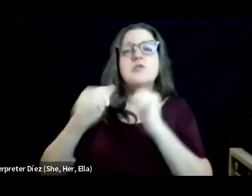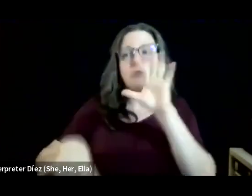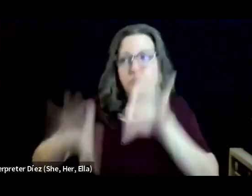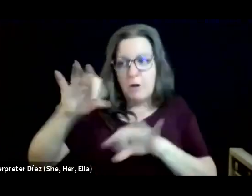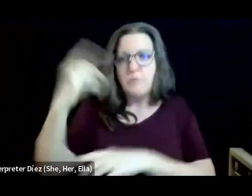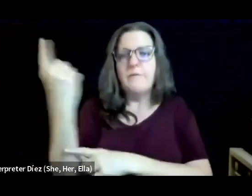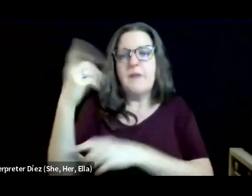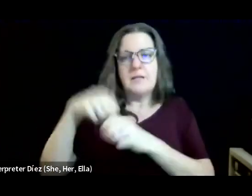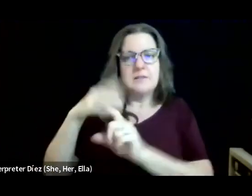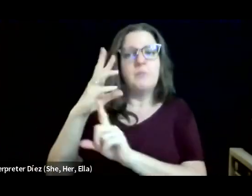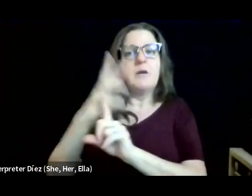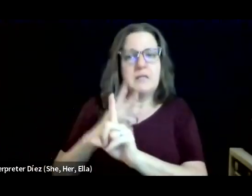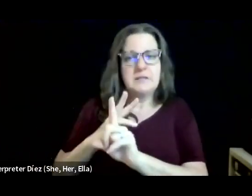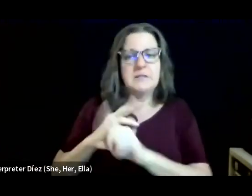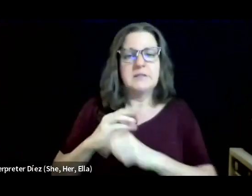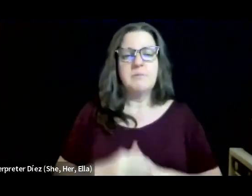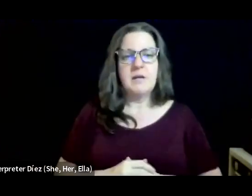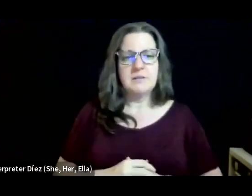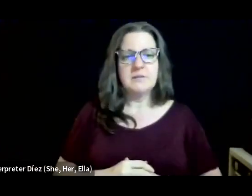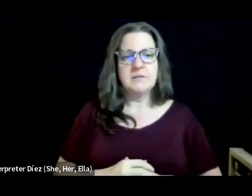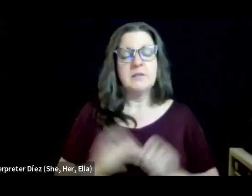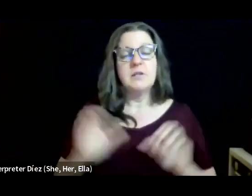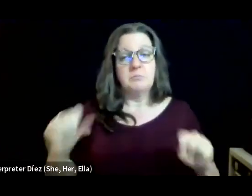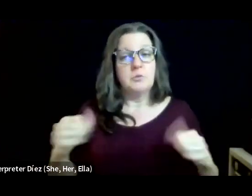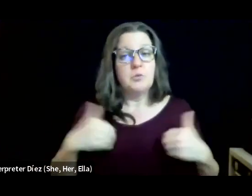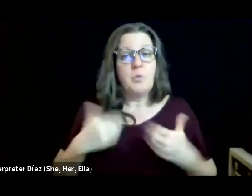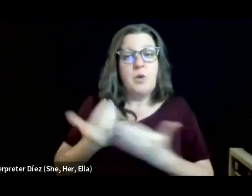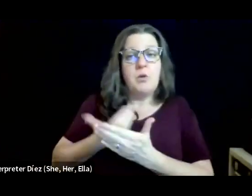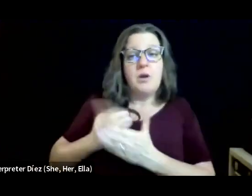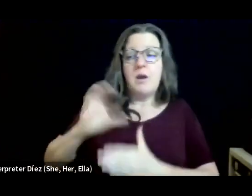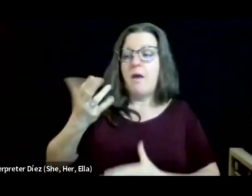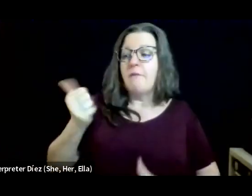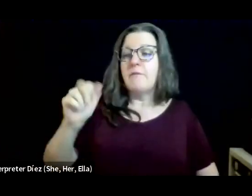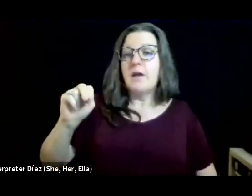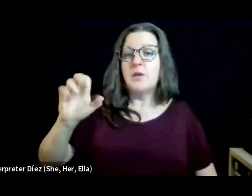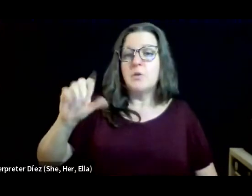so, um, we could have a new Chancellor sooner than later.